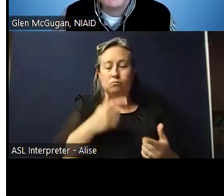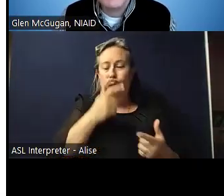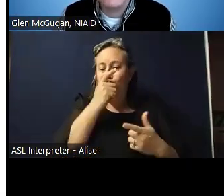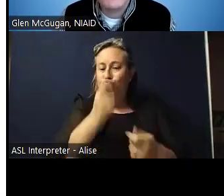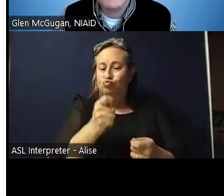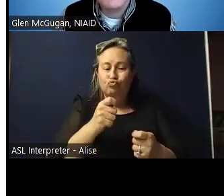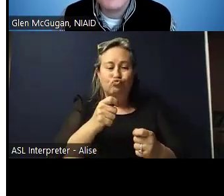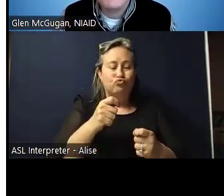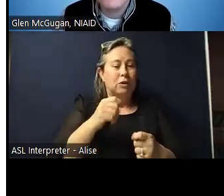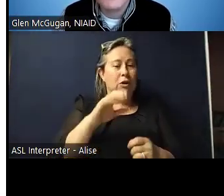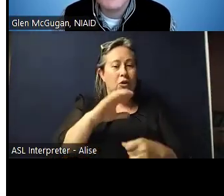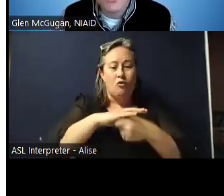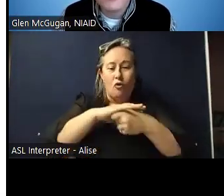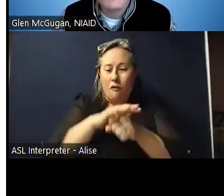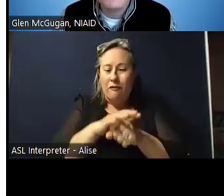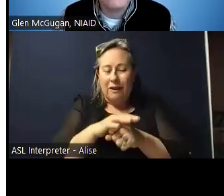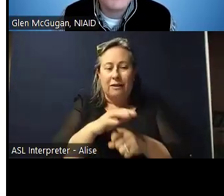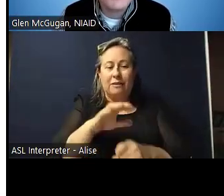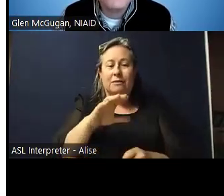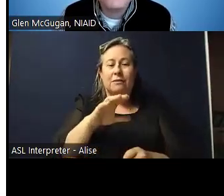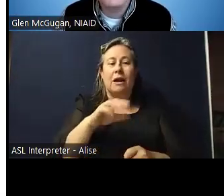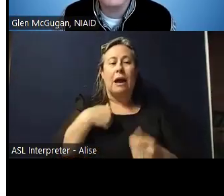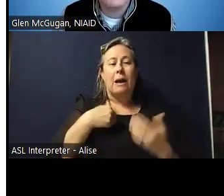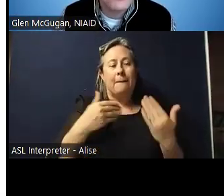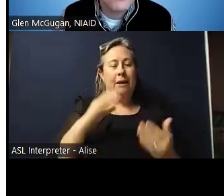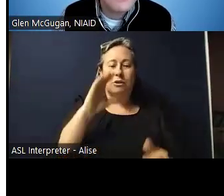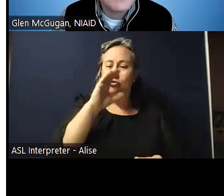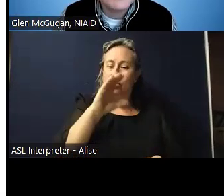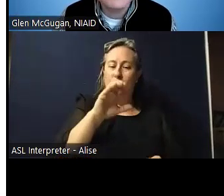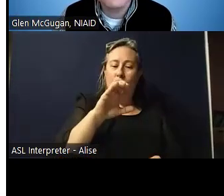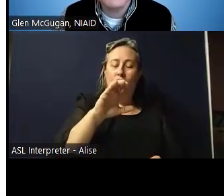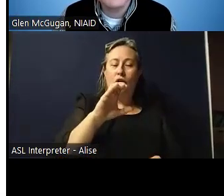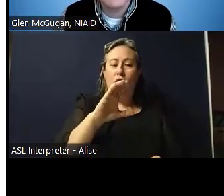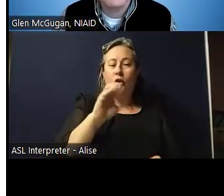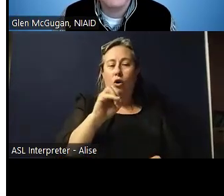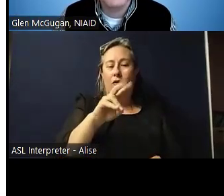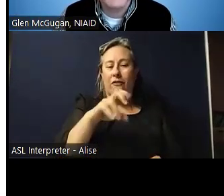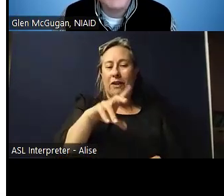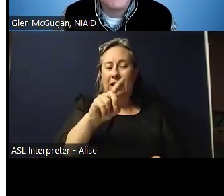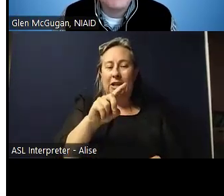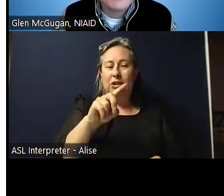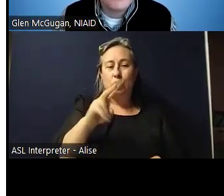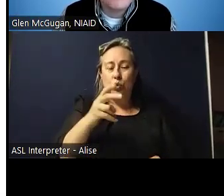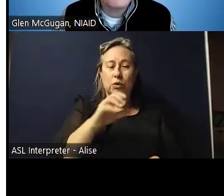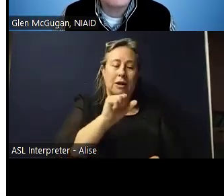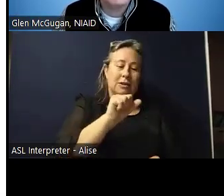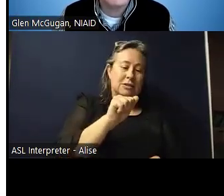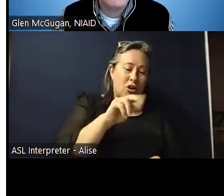I might want to search for SARS-CoV-2 or COVID-19, for example. I'll click search.